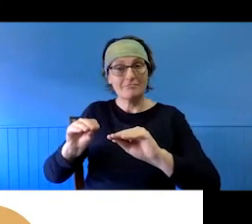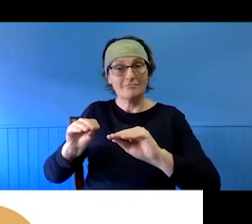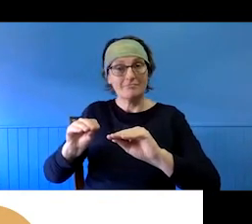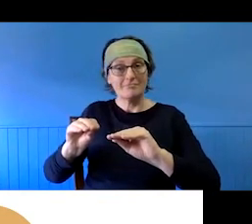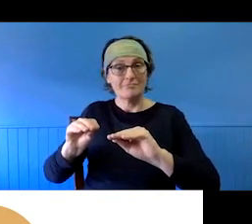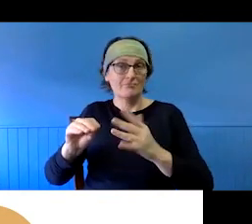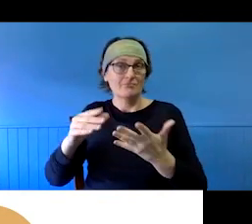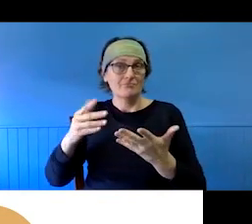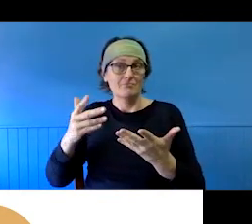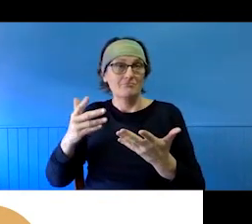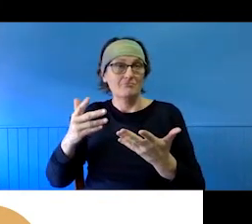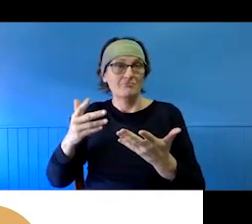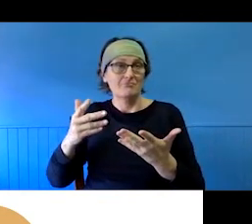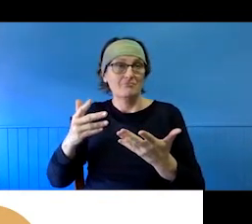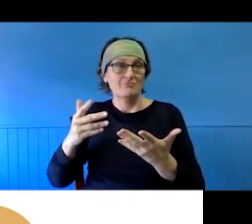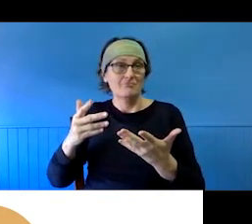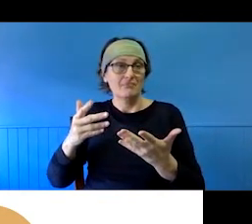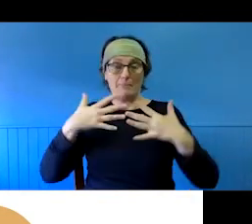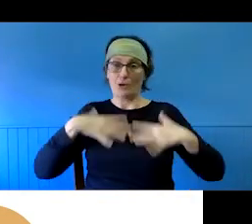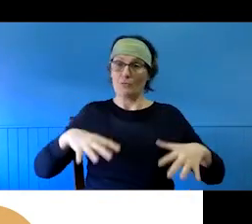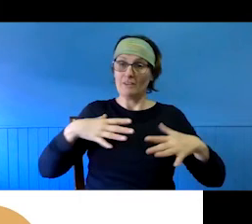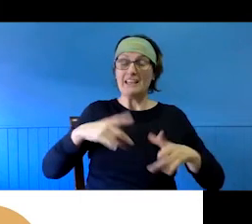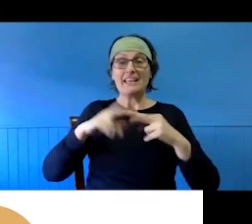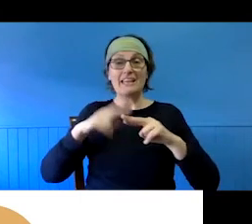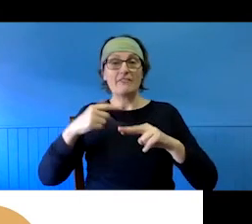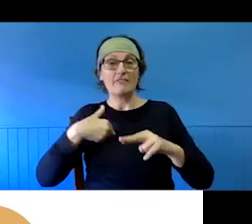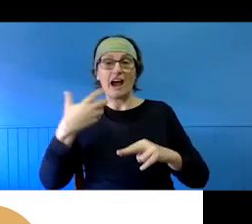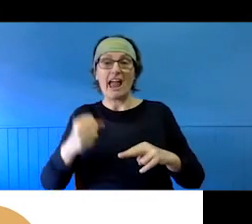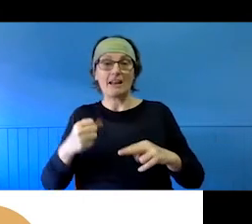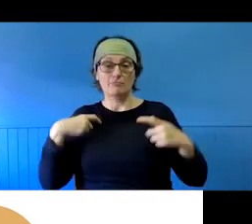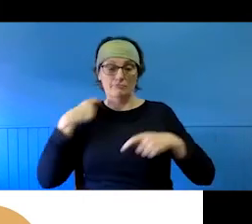know, with what you're wearing. If I rocked up in a bathrobe, probably